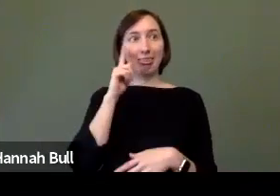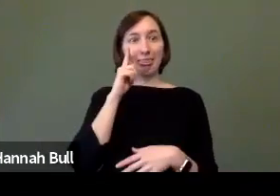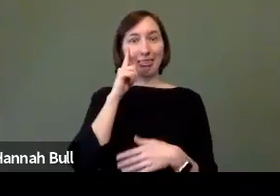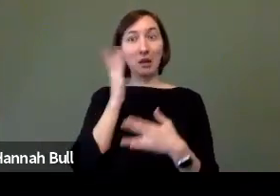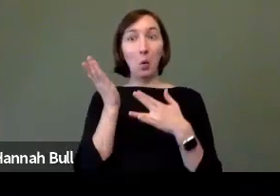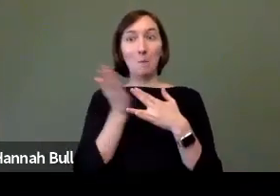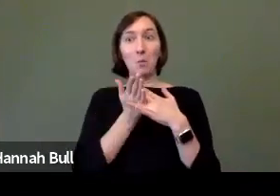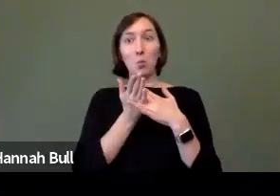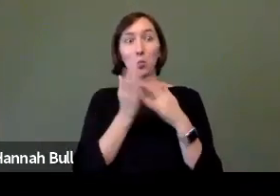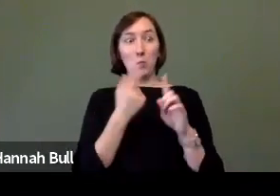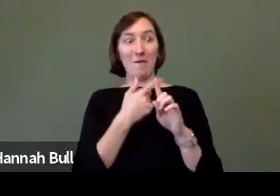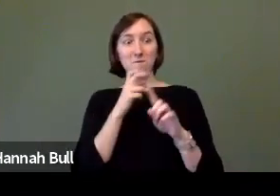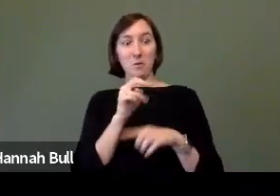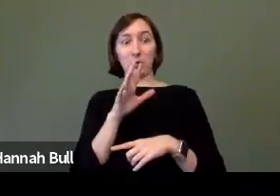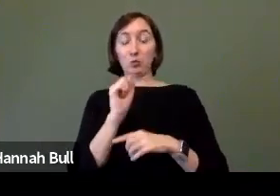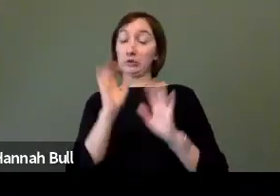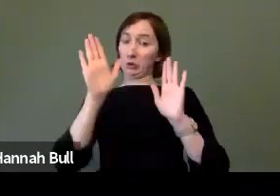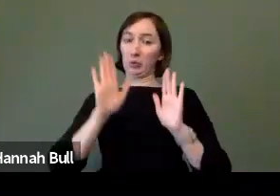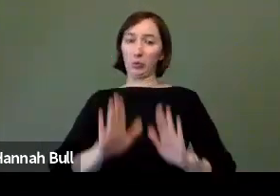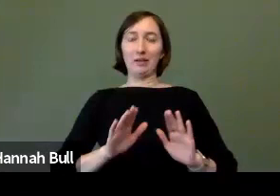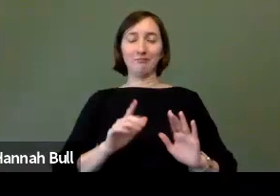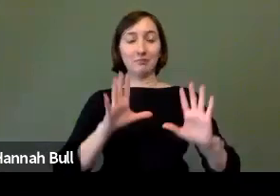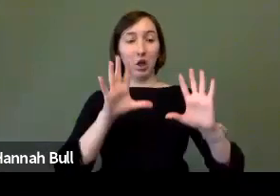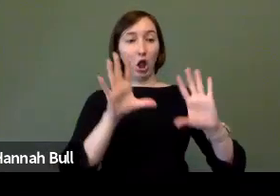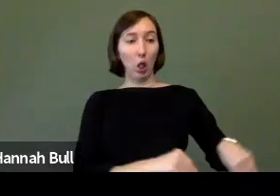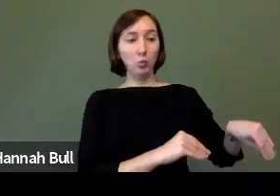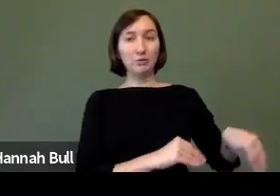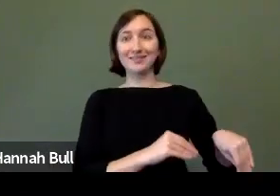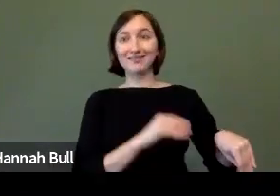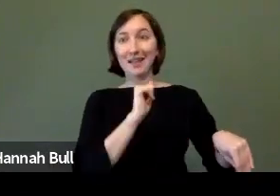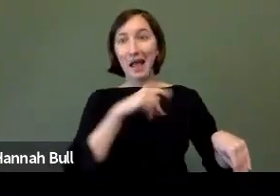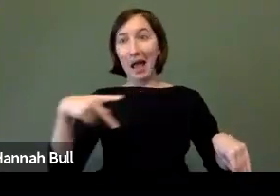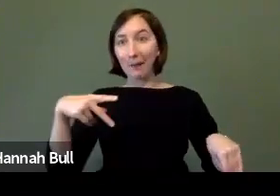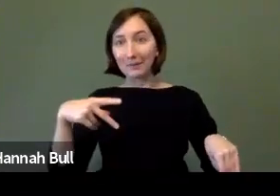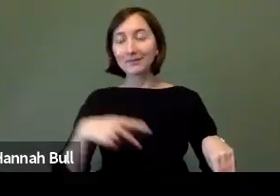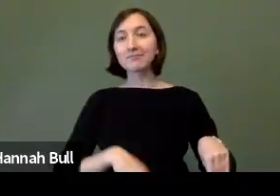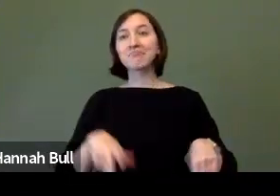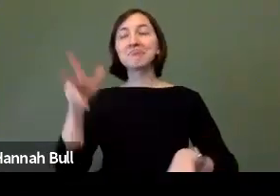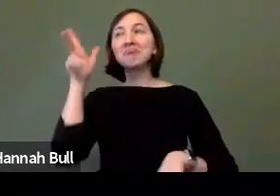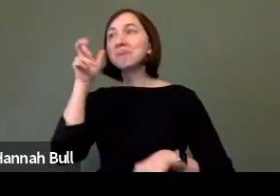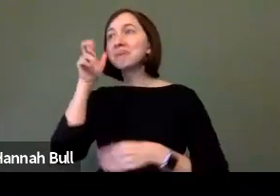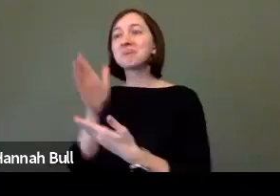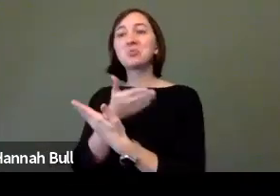Great. Let me turn that app off and turn on music that I like.